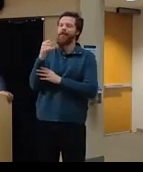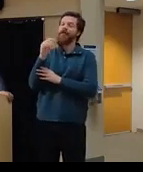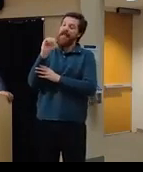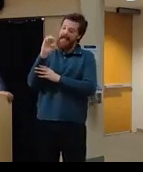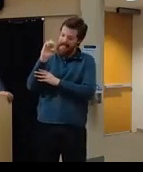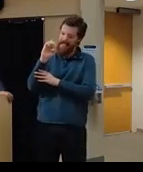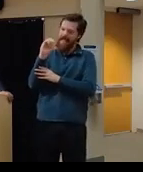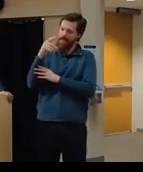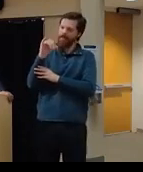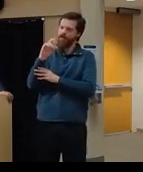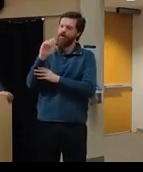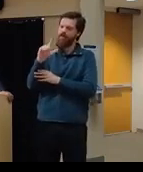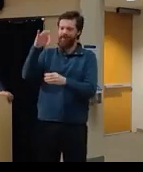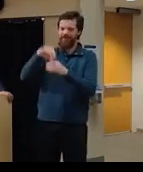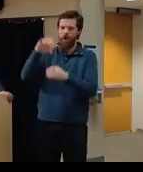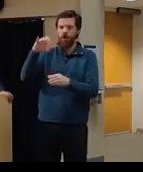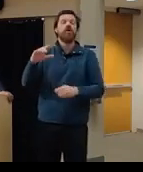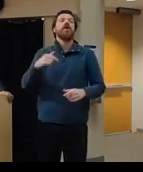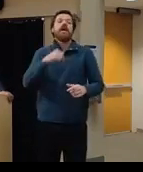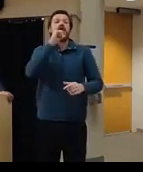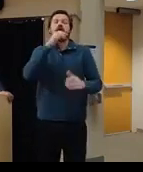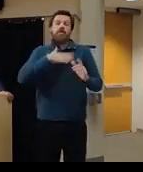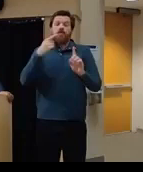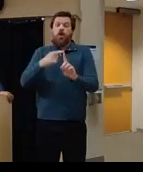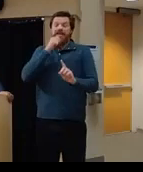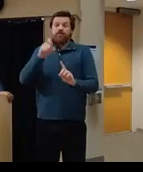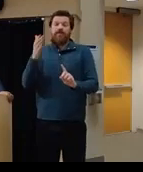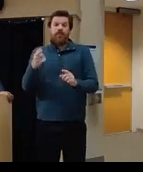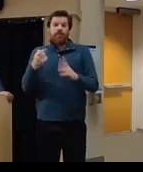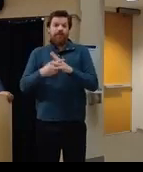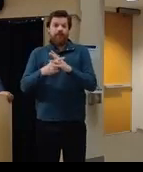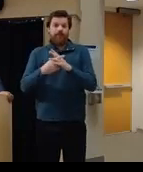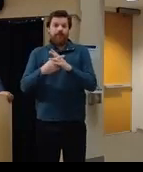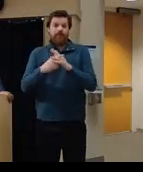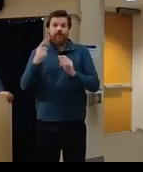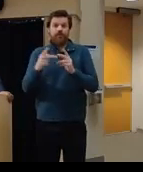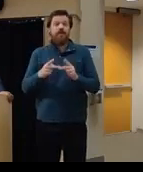have been in in the first place that's not my beef but we can't have votes and pretend